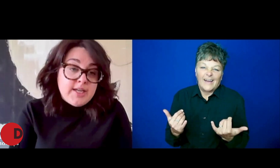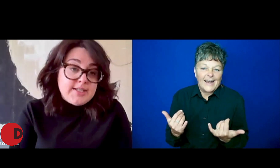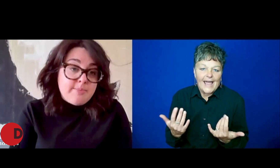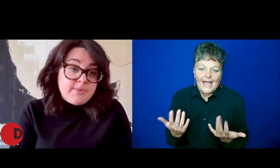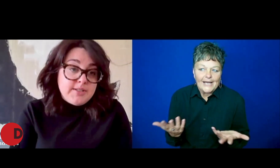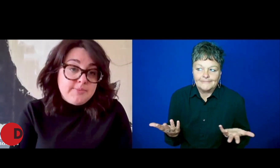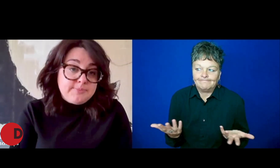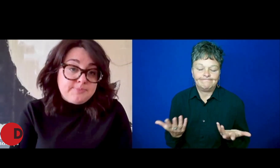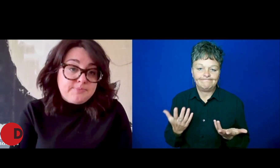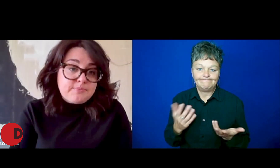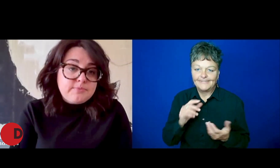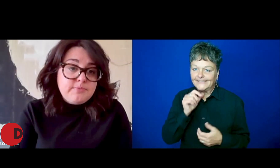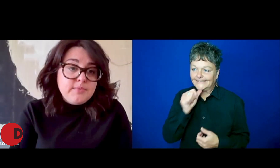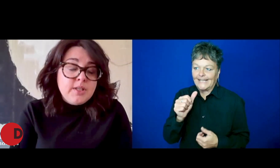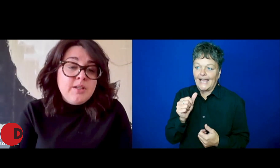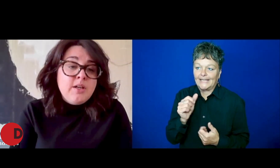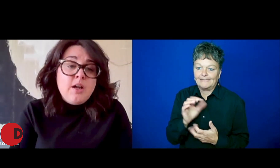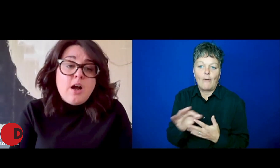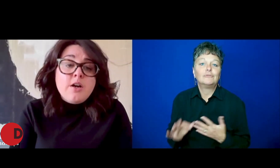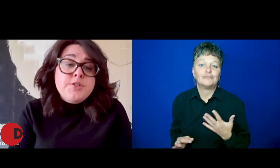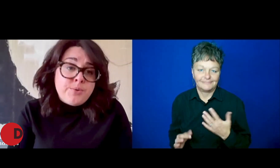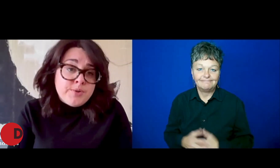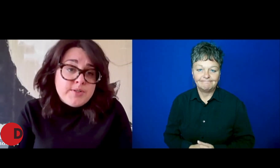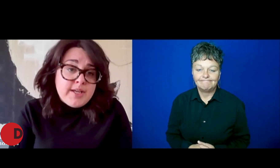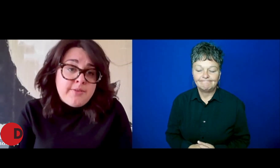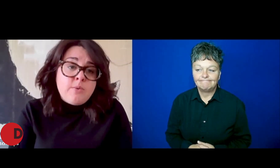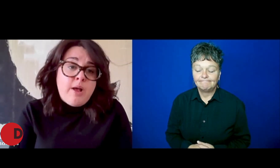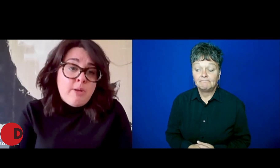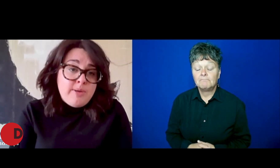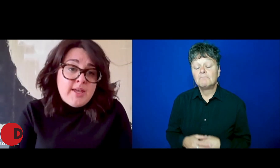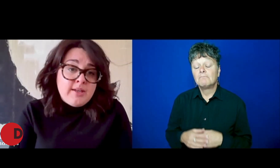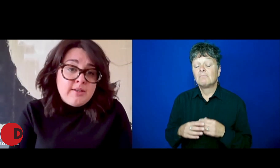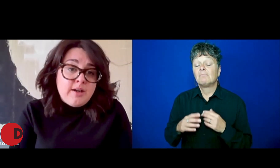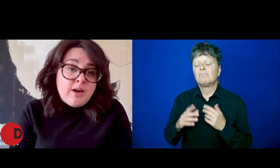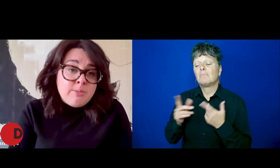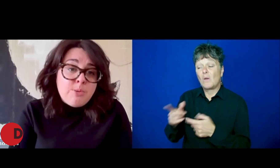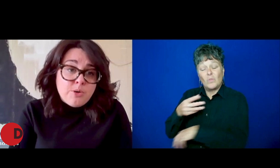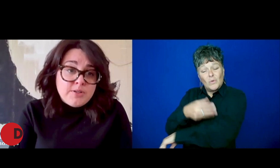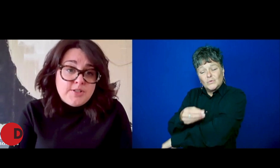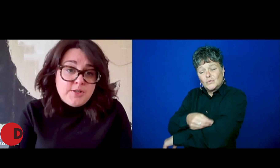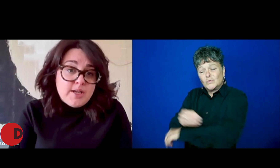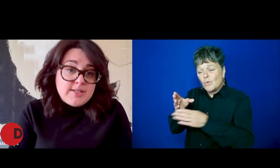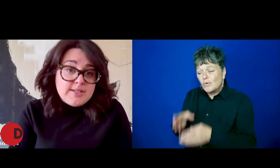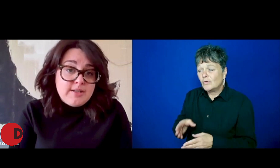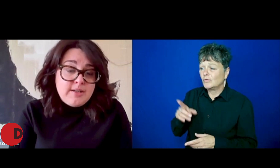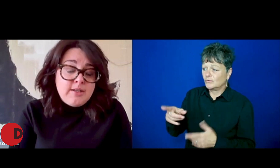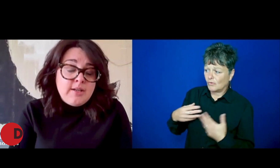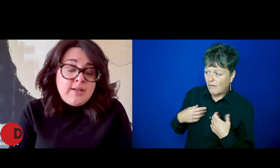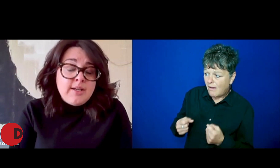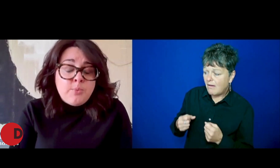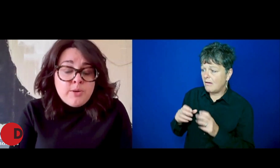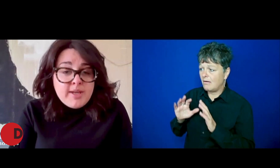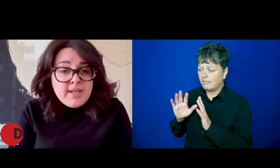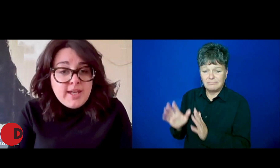is not currently accepted. Our donors and their wellbeing are important